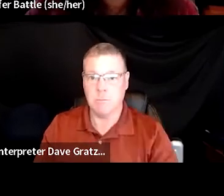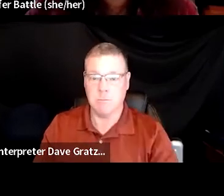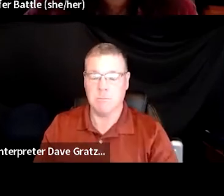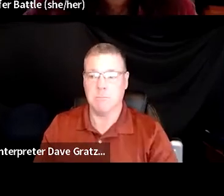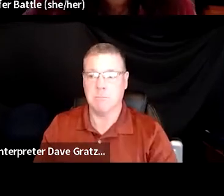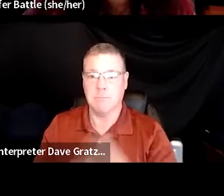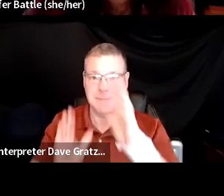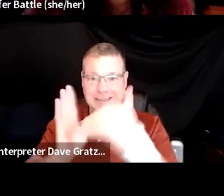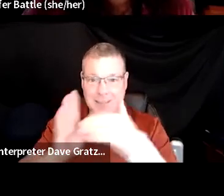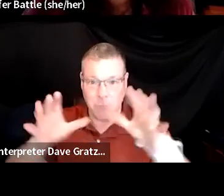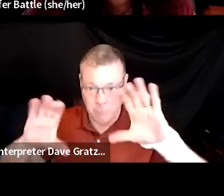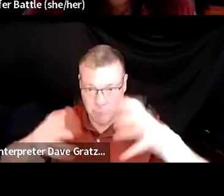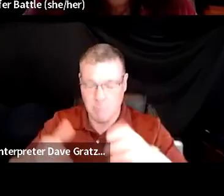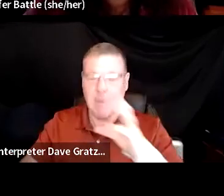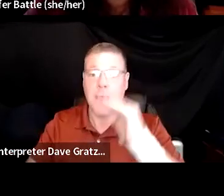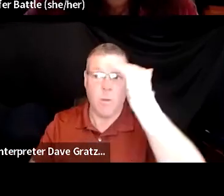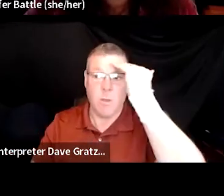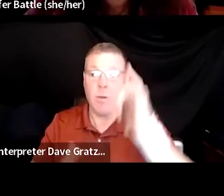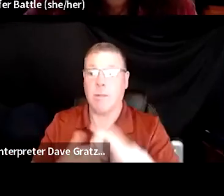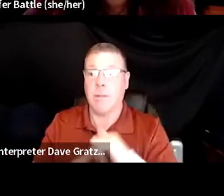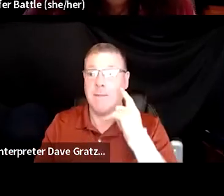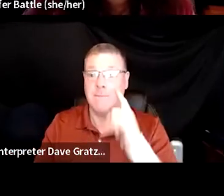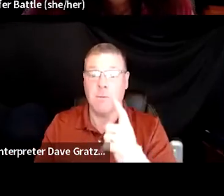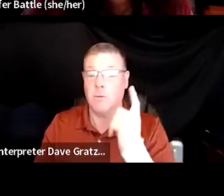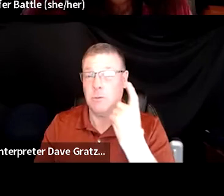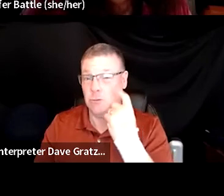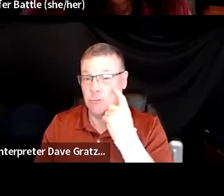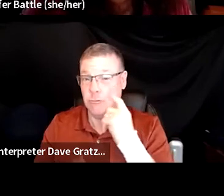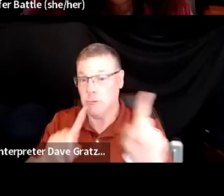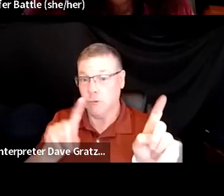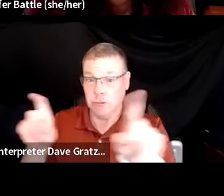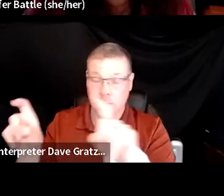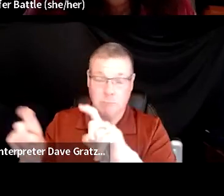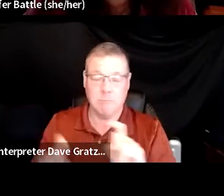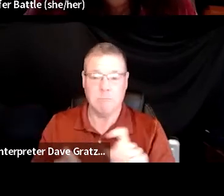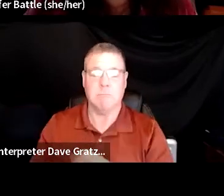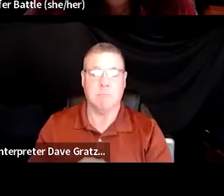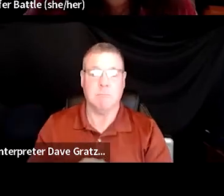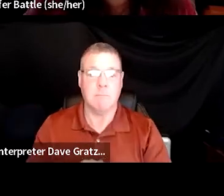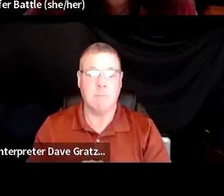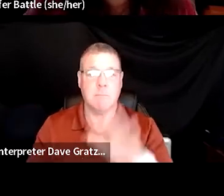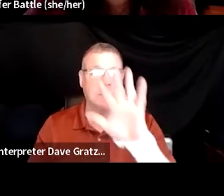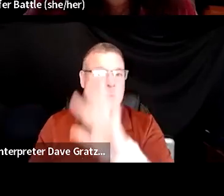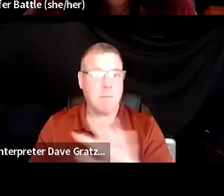And we know that from a recent survey that just about every one of our centers,